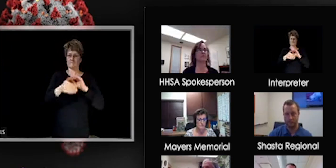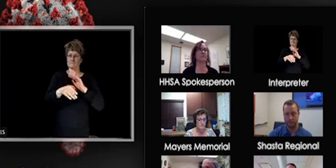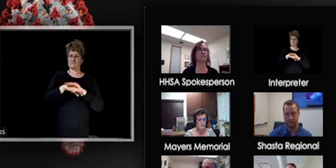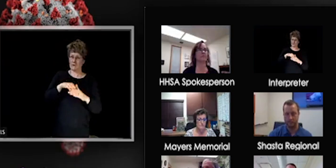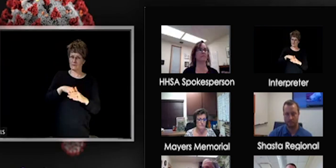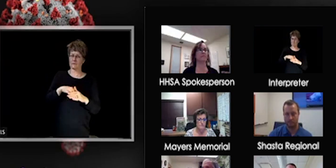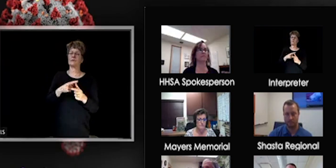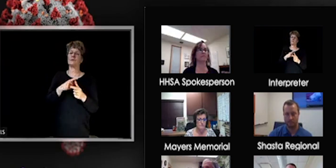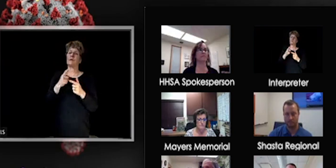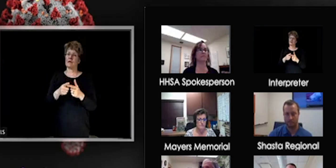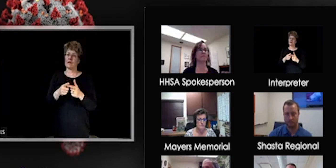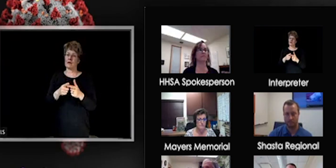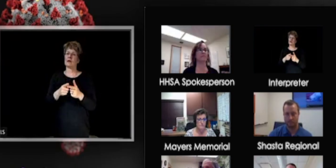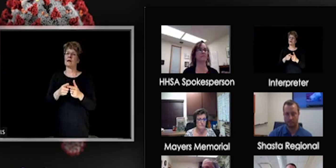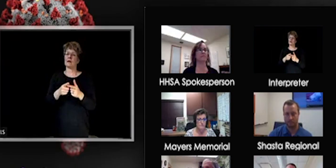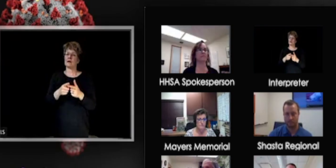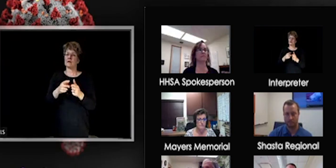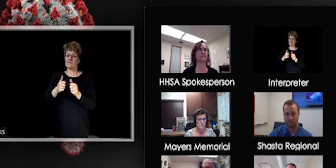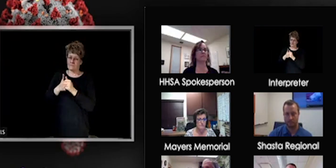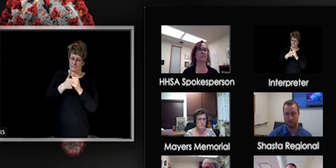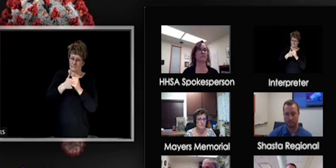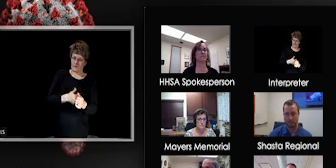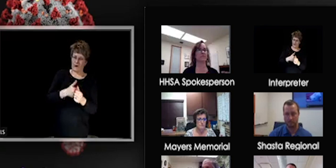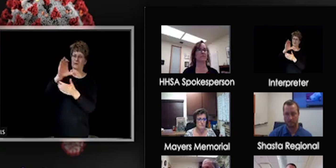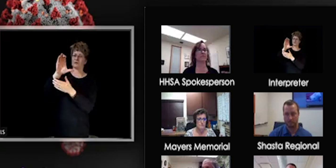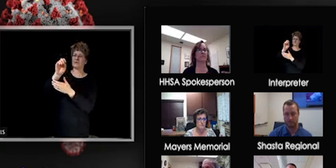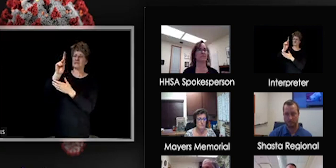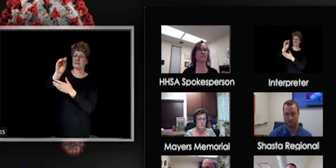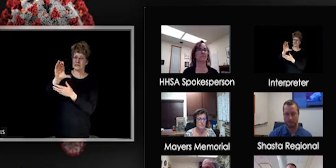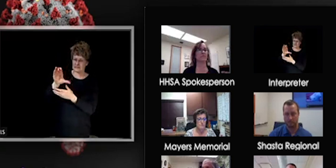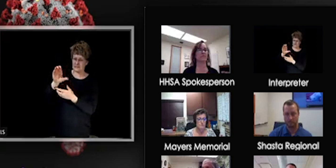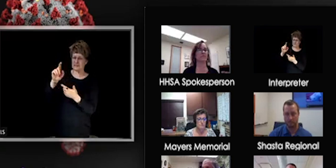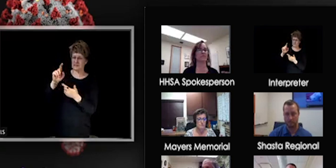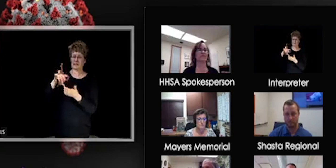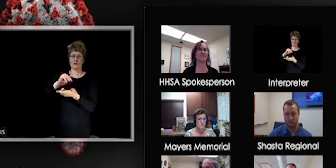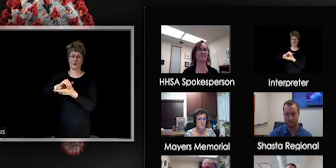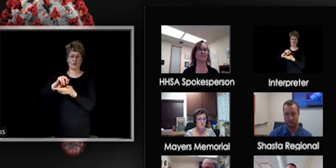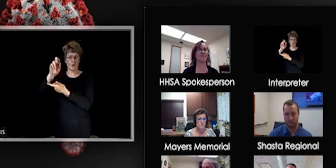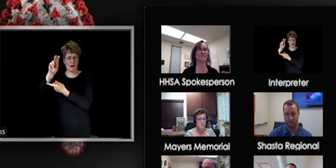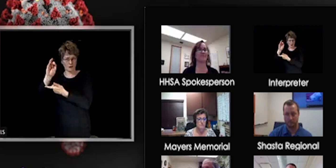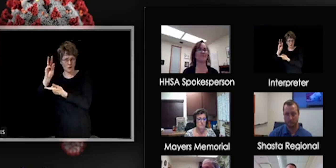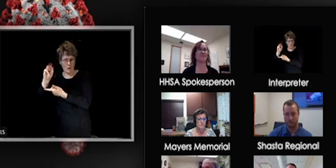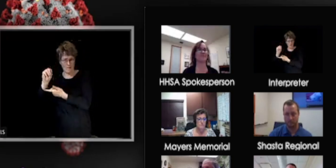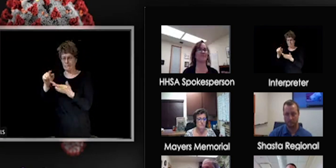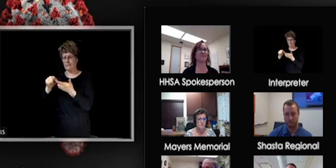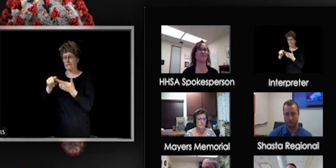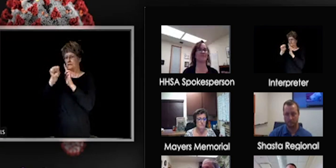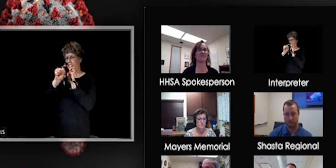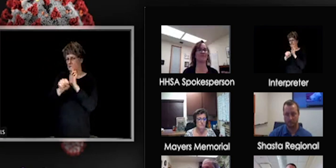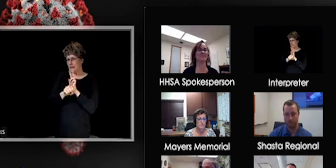Officer and the CDC and other agencies, we will relax those standards and we will make